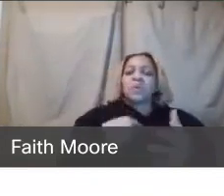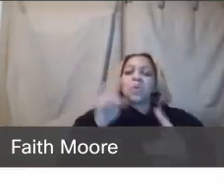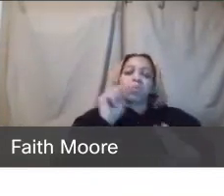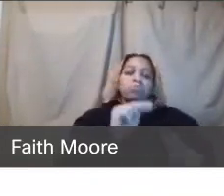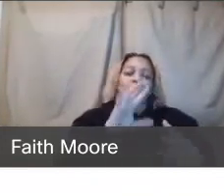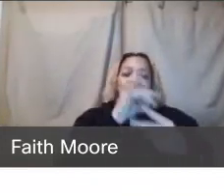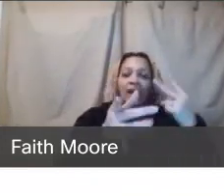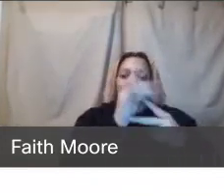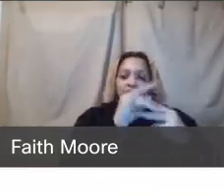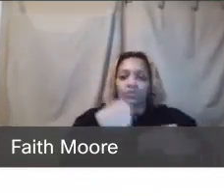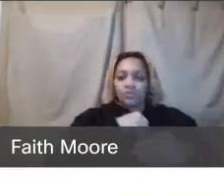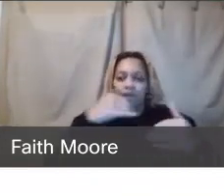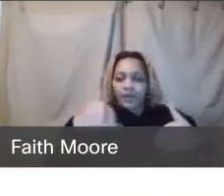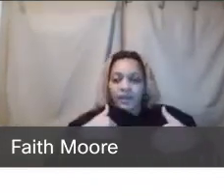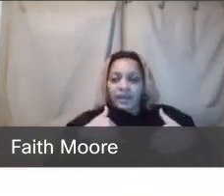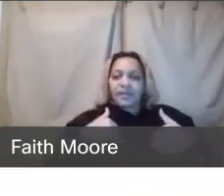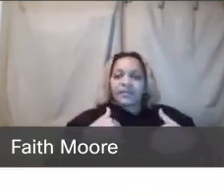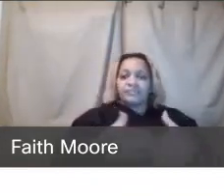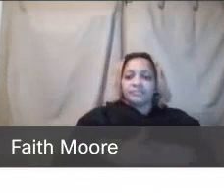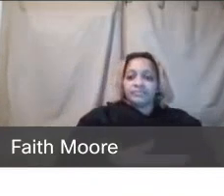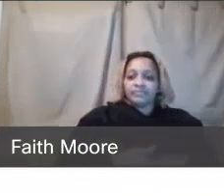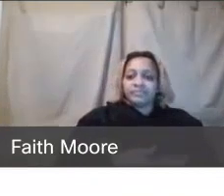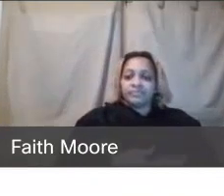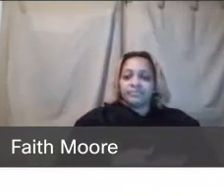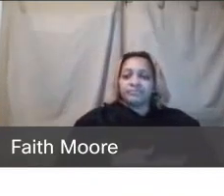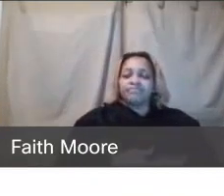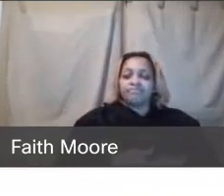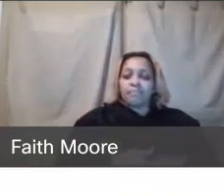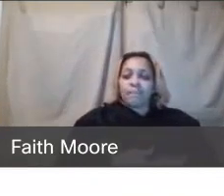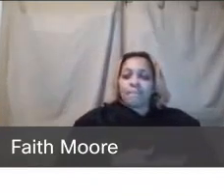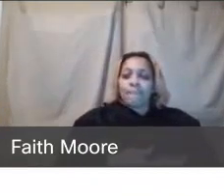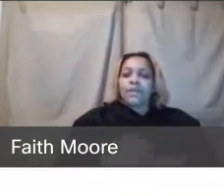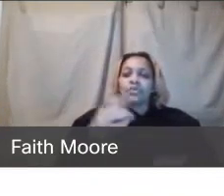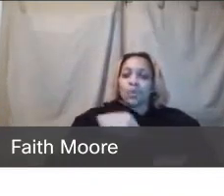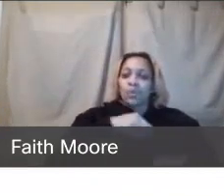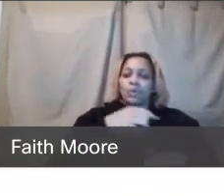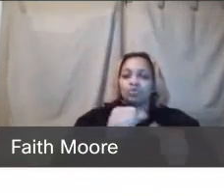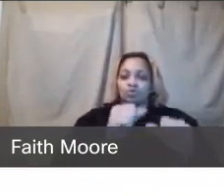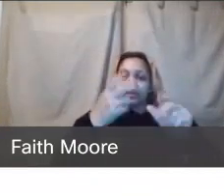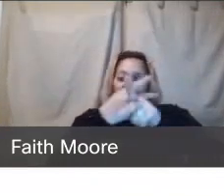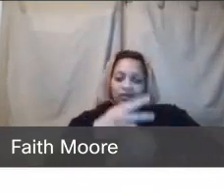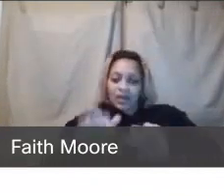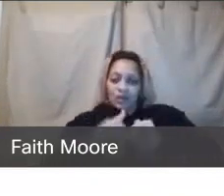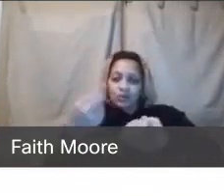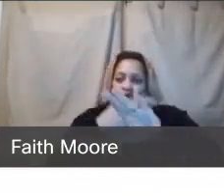To better link the, the northern part together so that we can actually use it no matter what's happening at the White House.